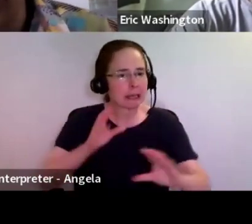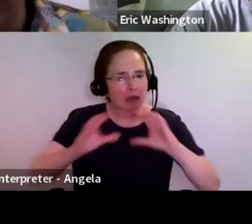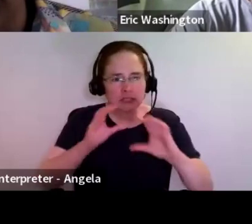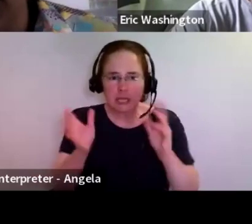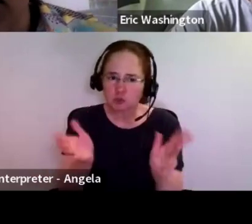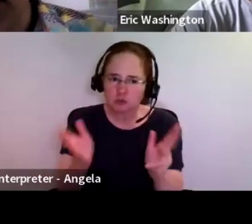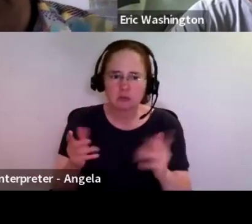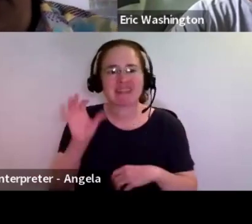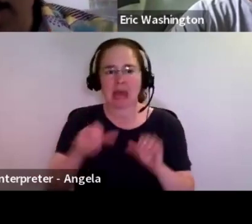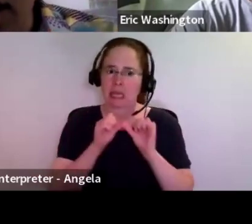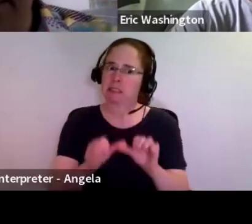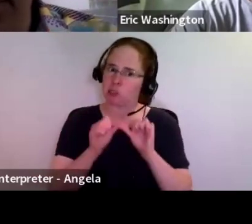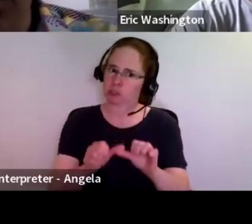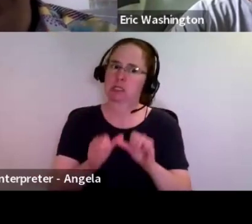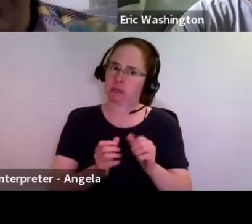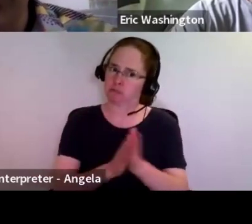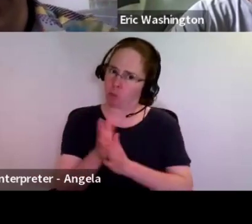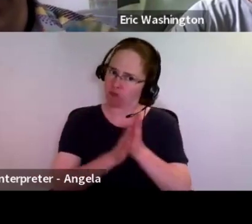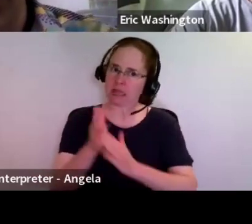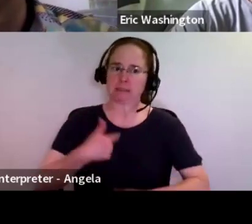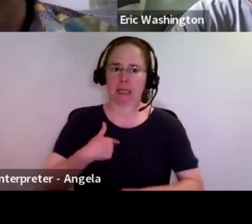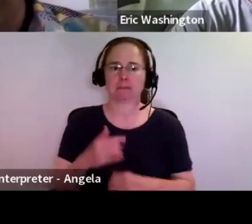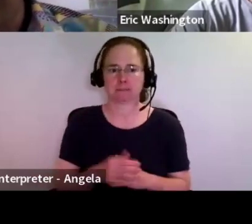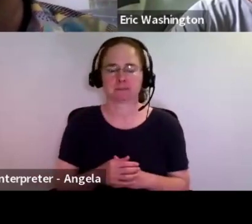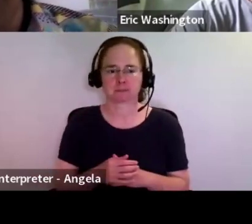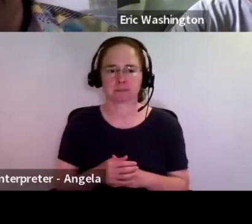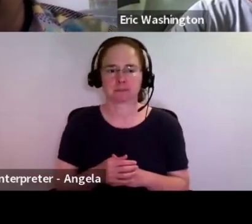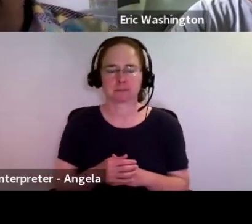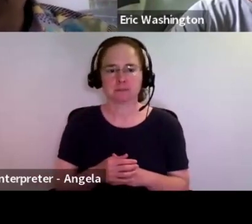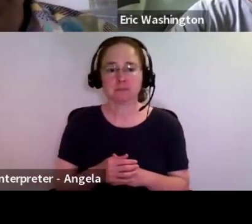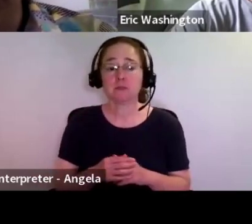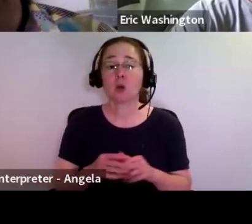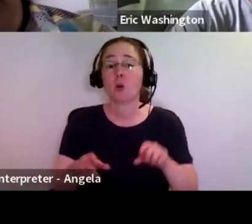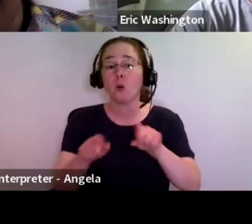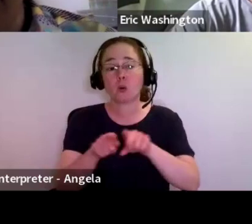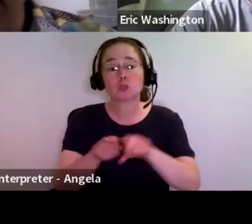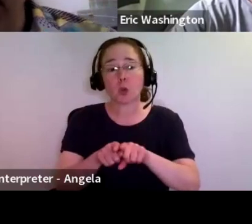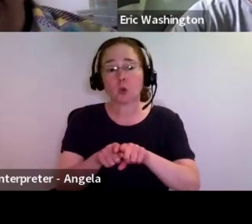that continuously motivates me, but also being mindful, and I